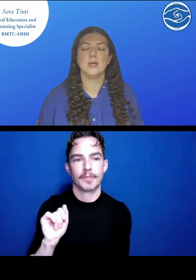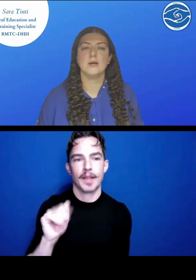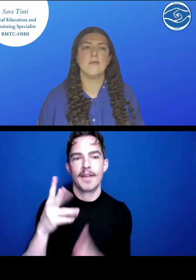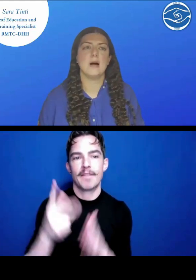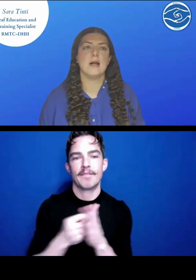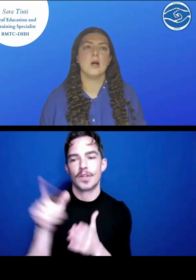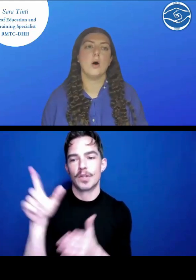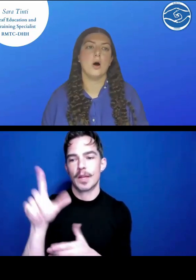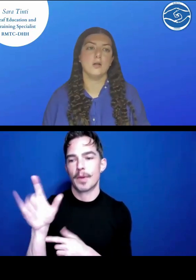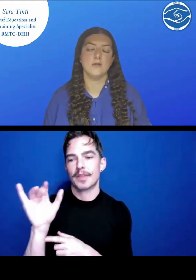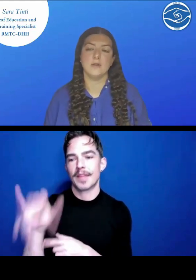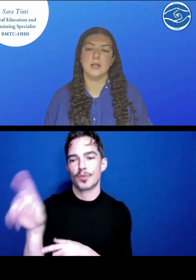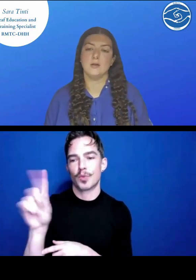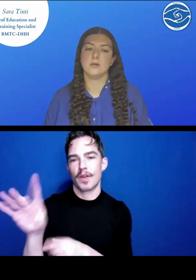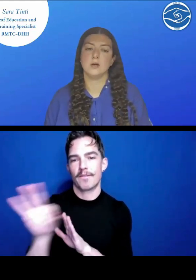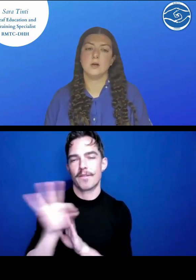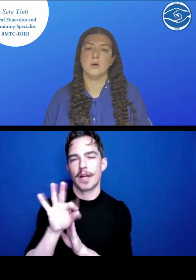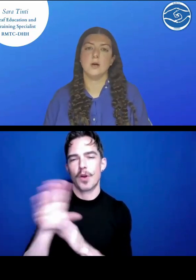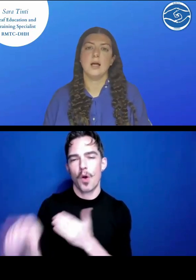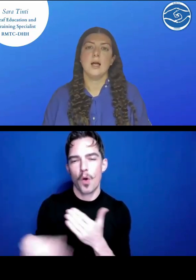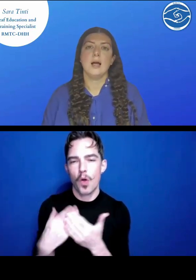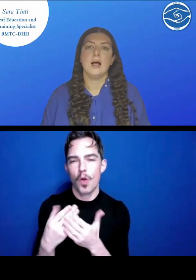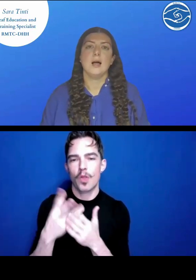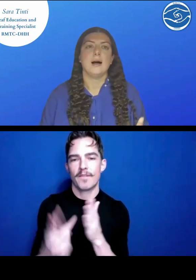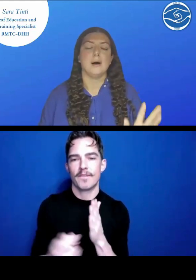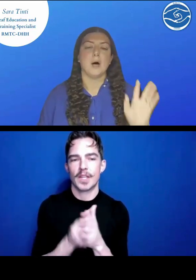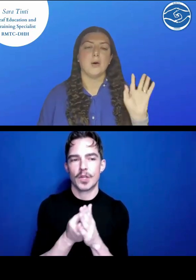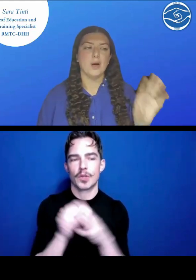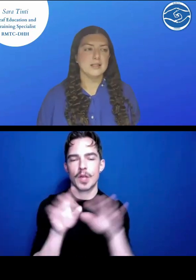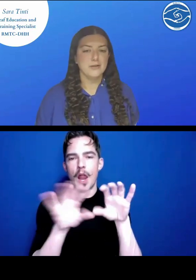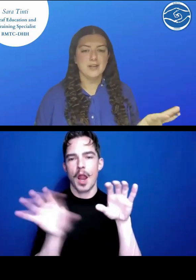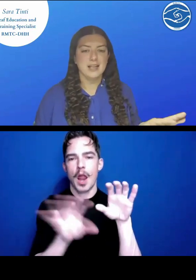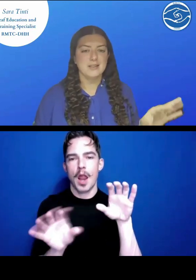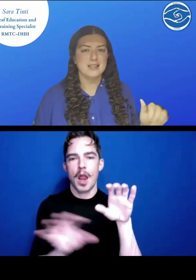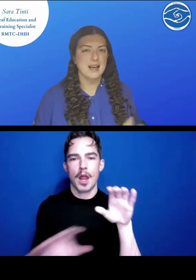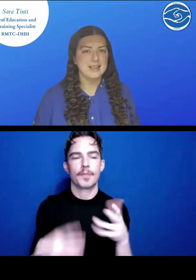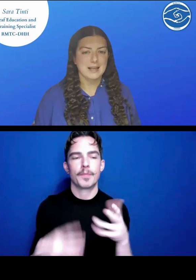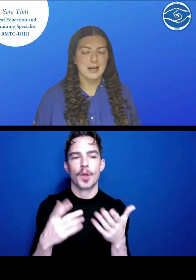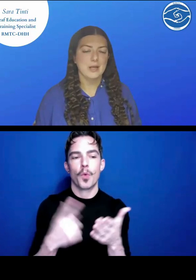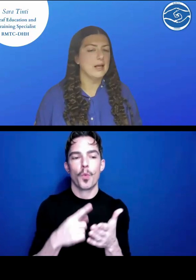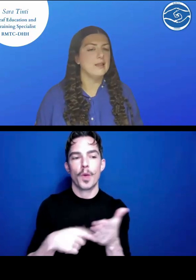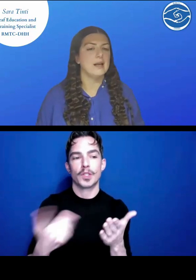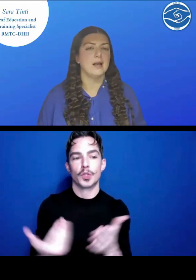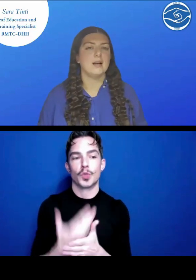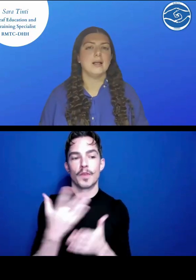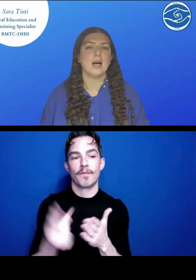is where you can find all of the videos. So our what's new video today is going to be in there.